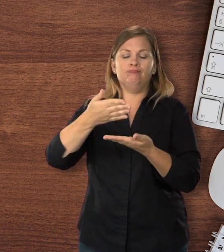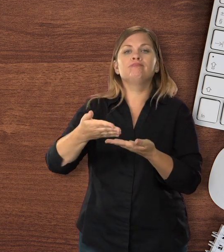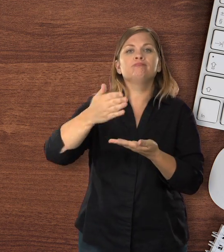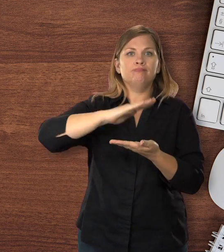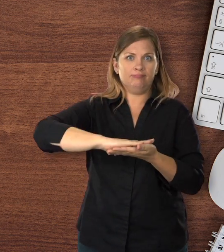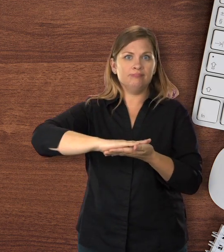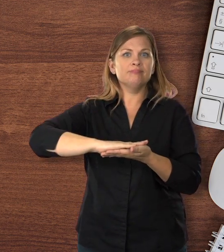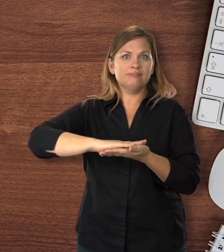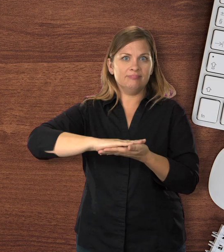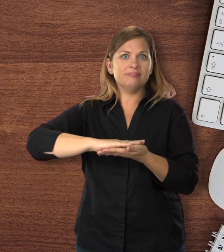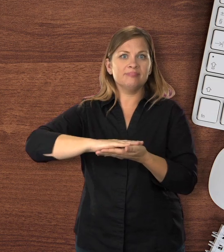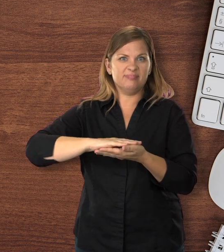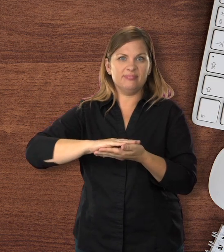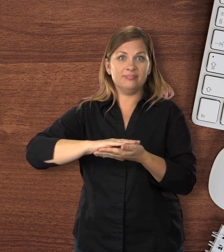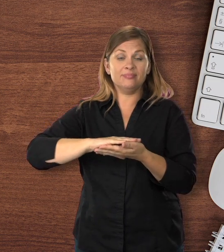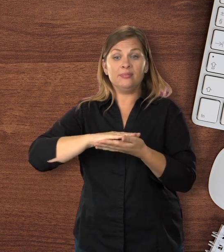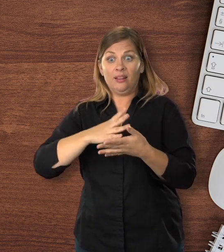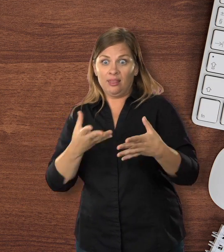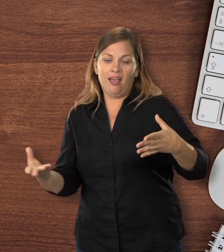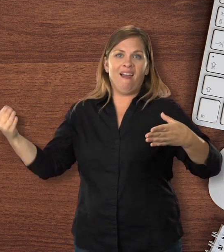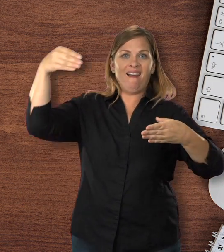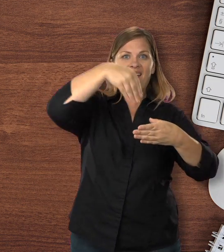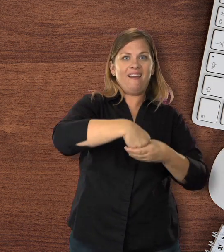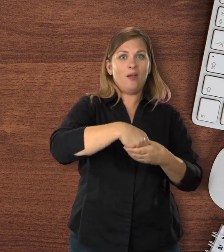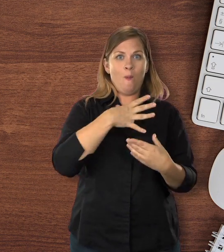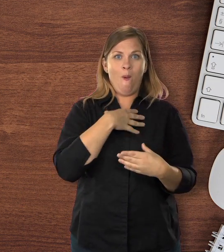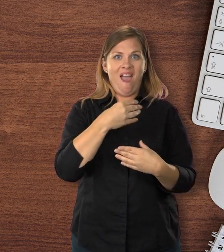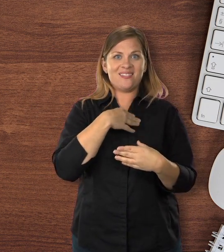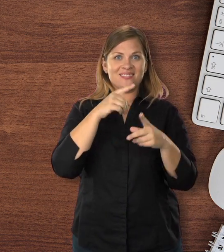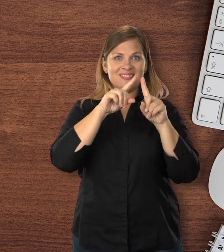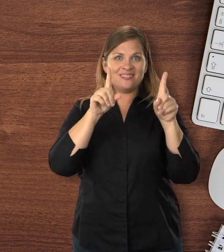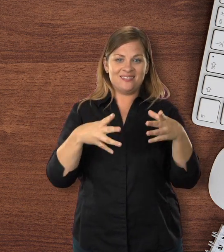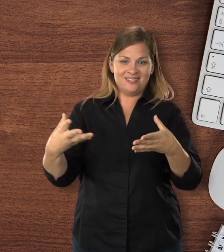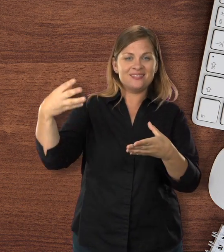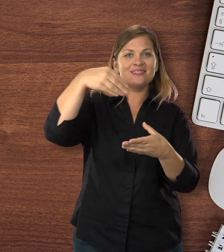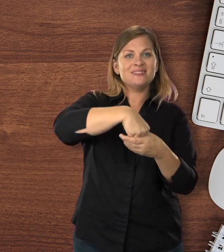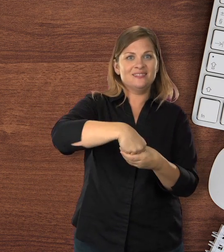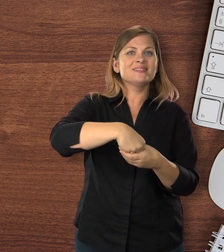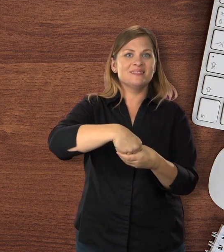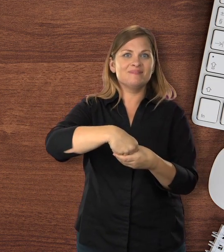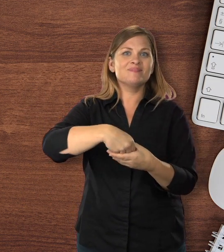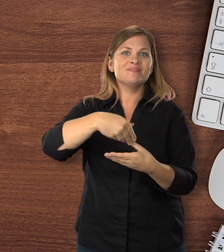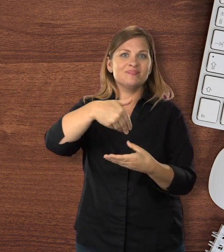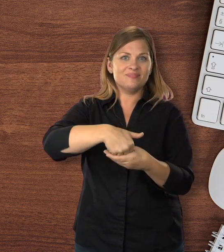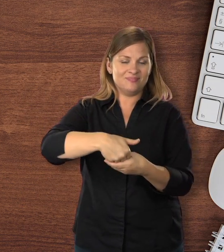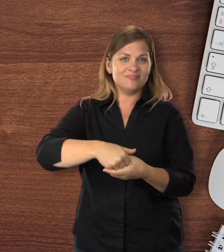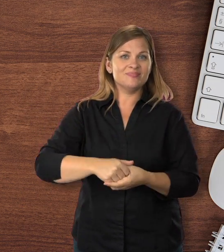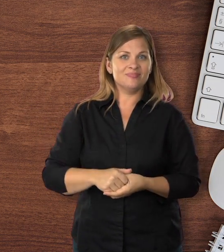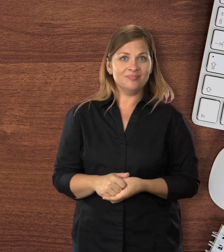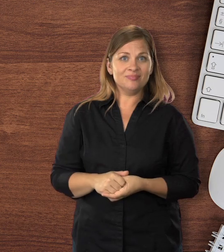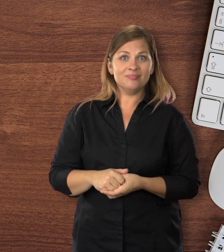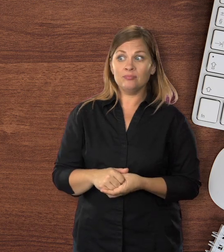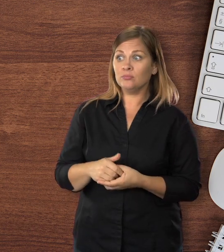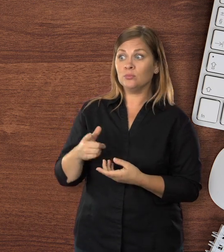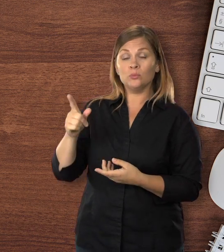Then put the tan ballot envelope and your voter registration application into the white signature envelope.